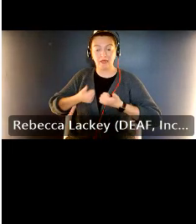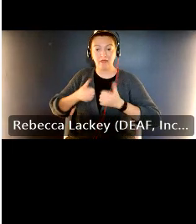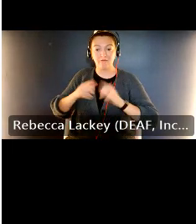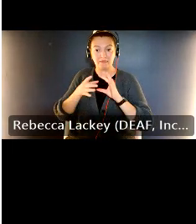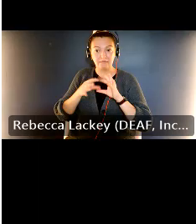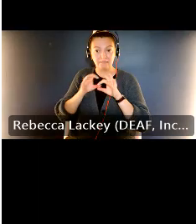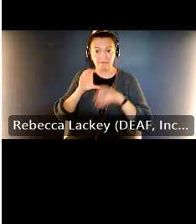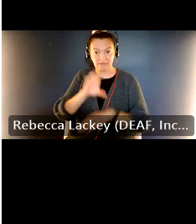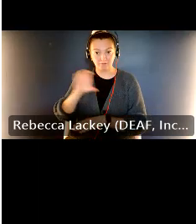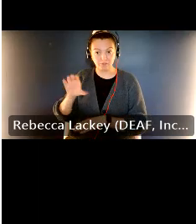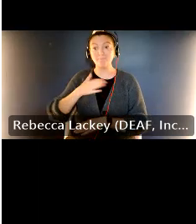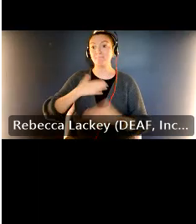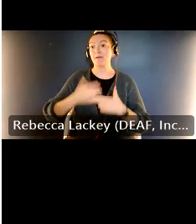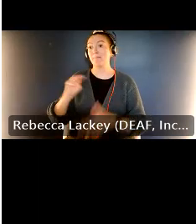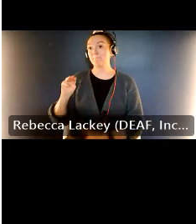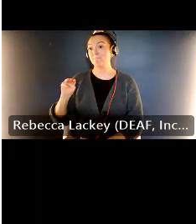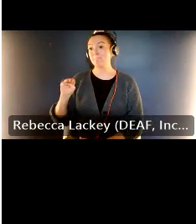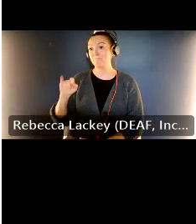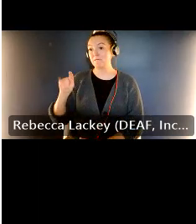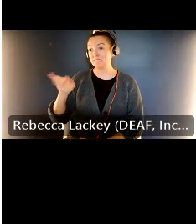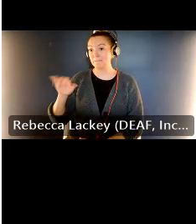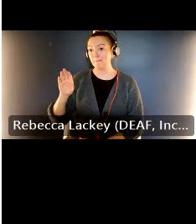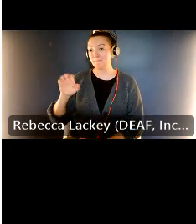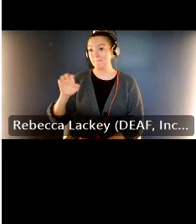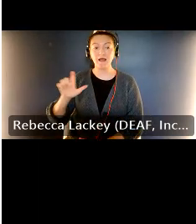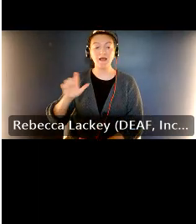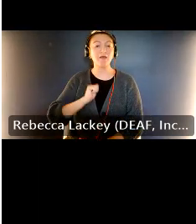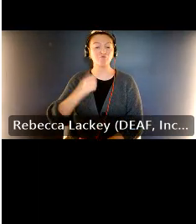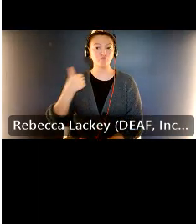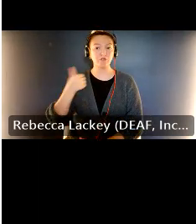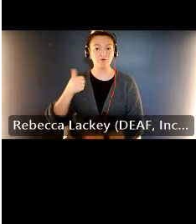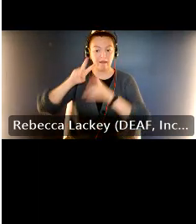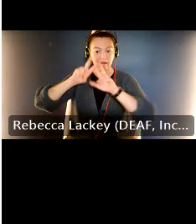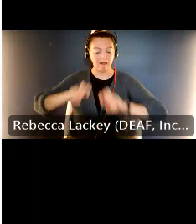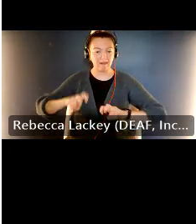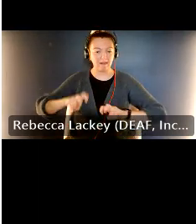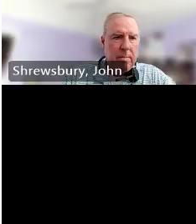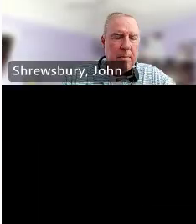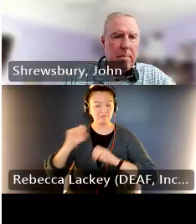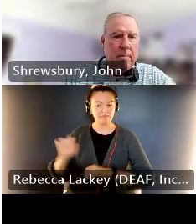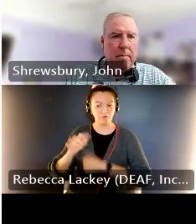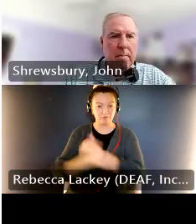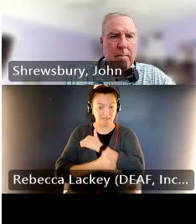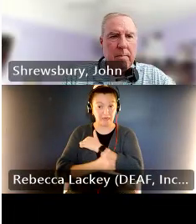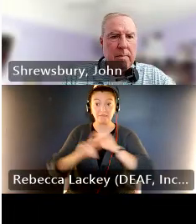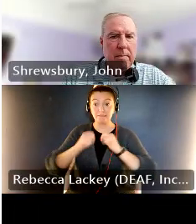My name is Misty Bell and I'm the transportation development analyst for Saint Louis County. The team presenting today will be Glenn Henninger,